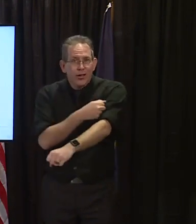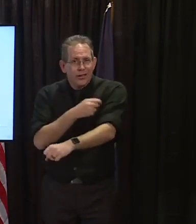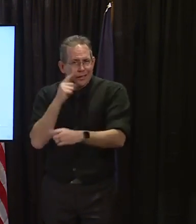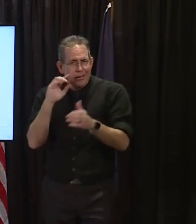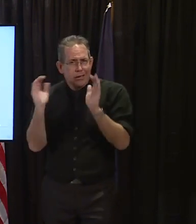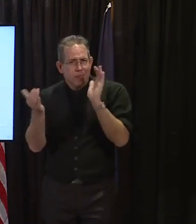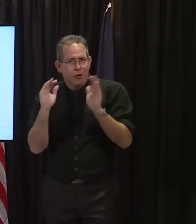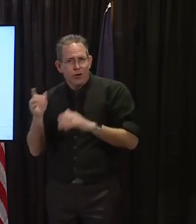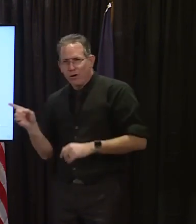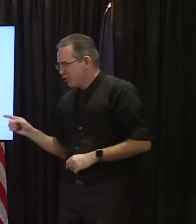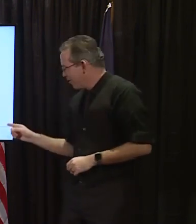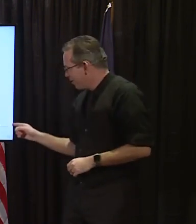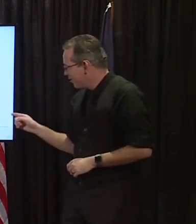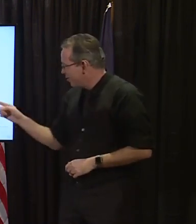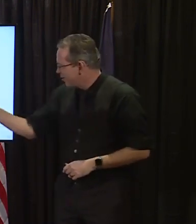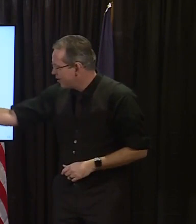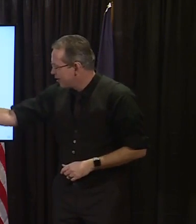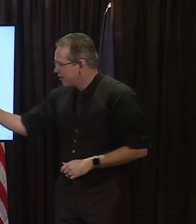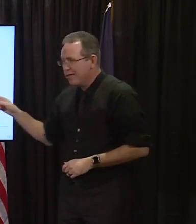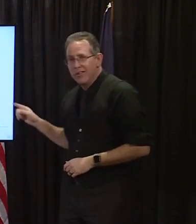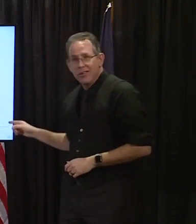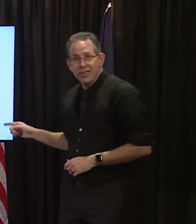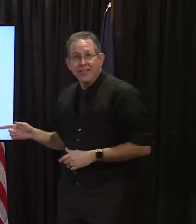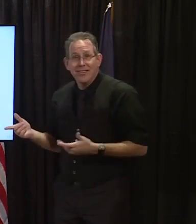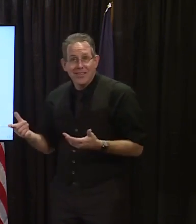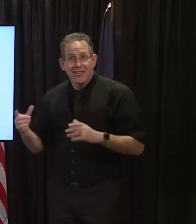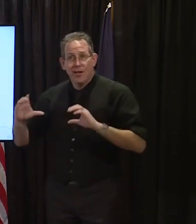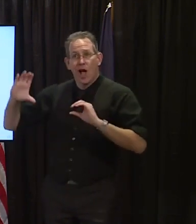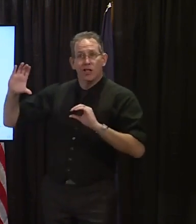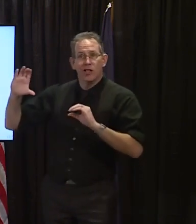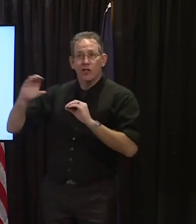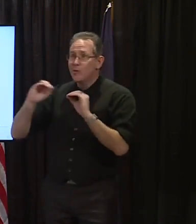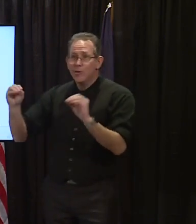fully vaccinated and boosted. And that data has been pretty clear through the